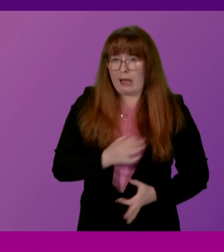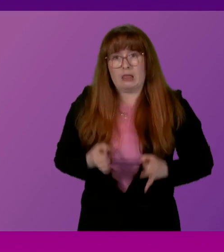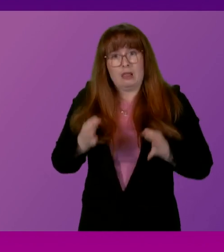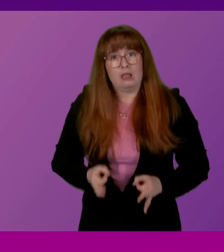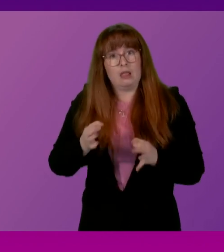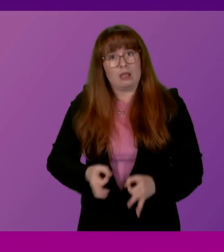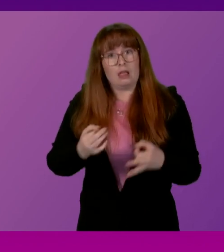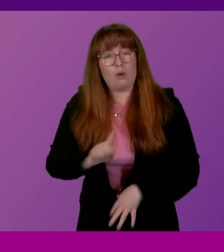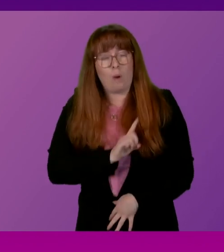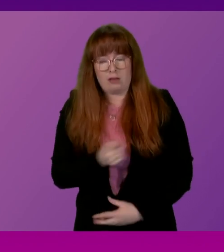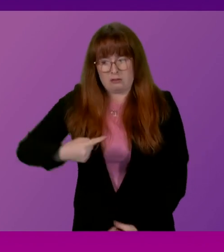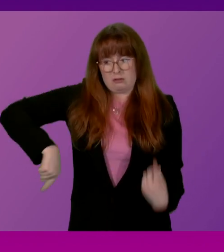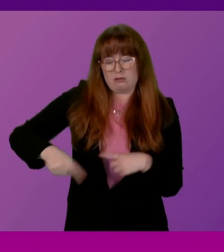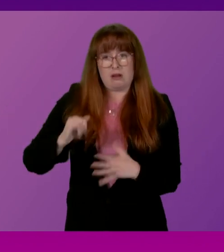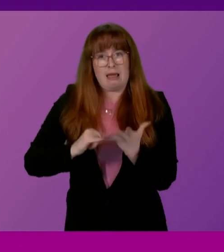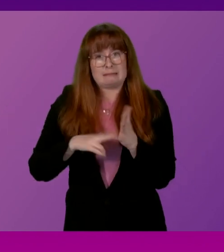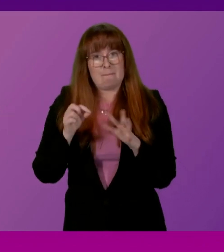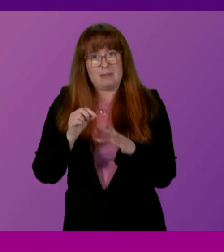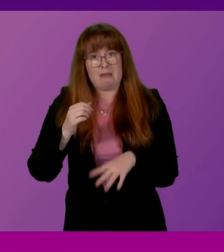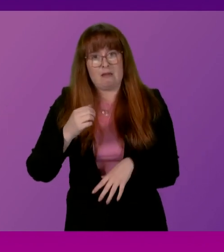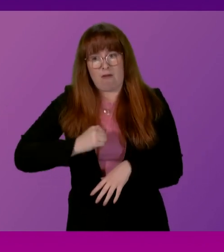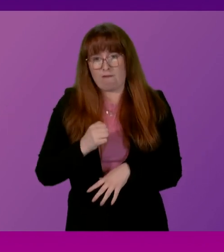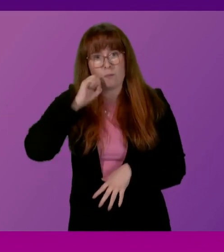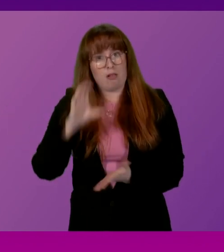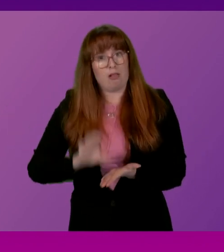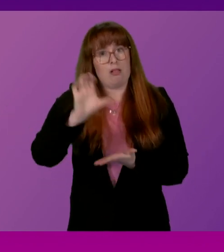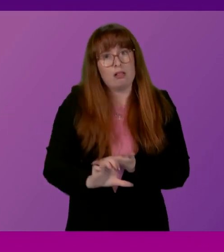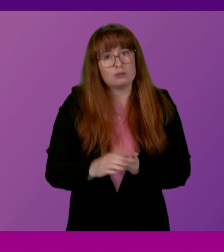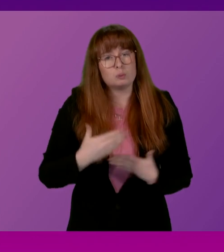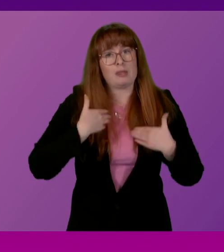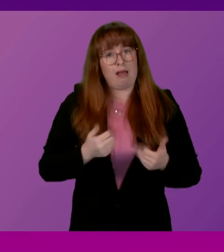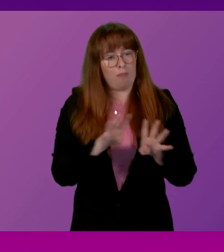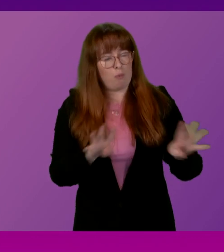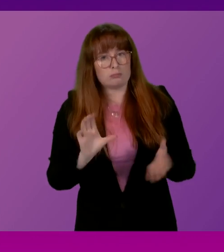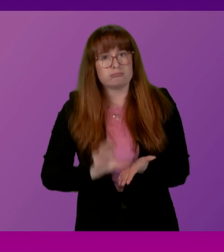What financial support will the Scottish Government provide to the health board to ensure that